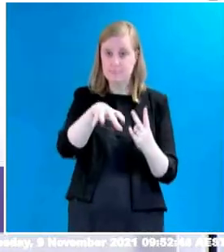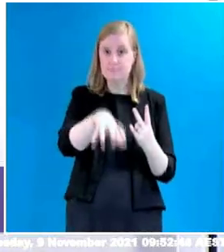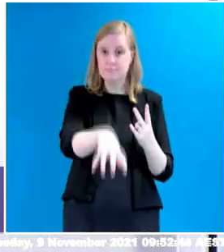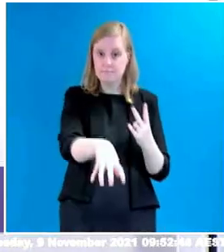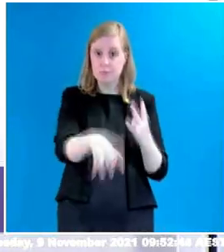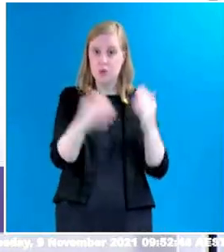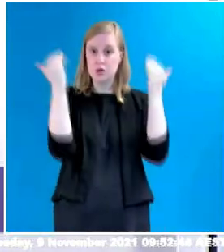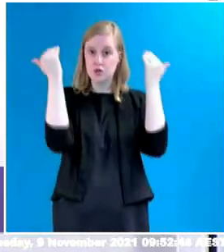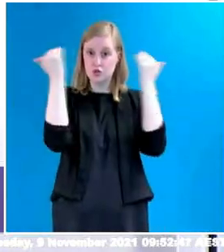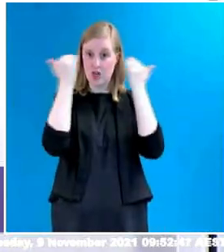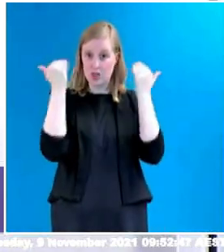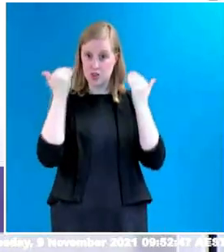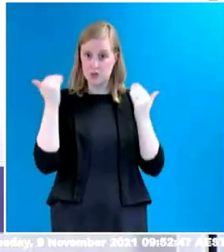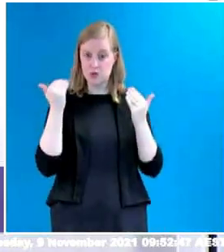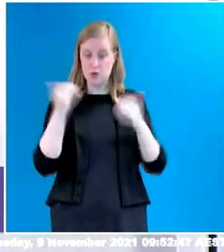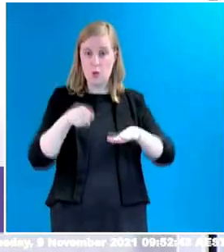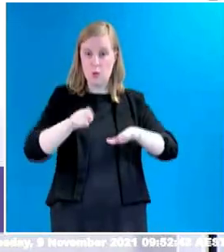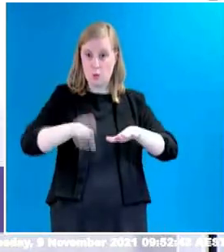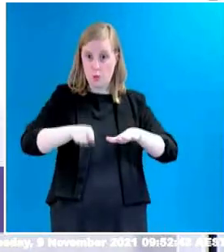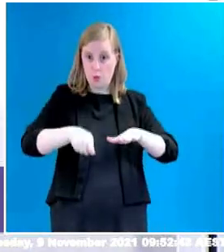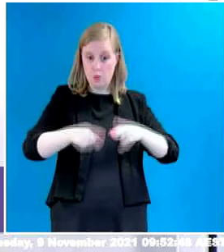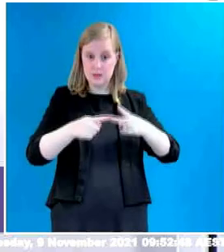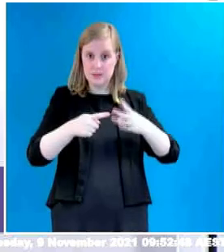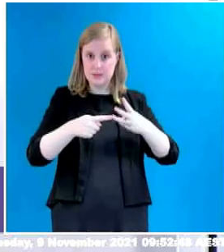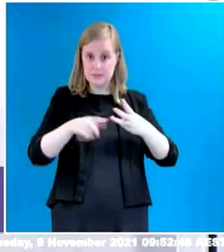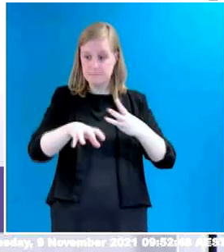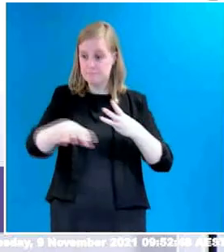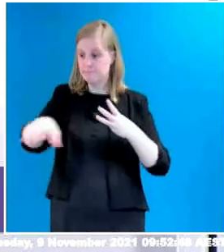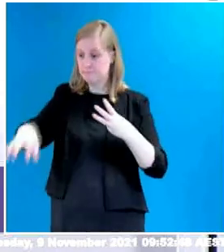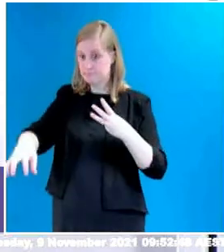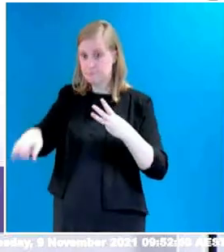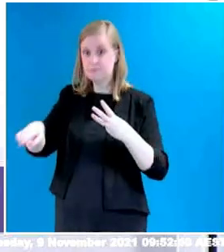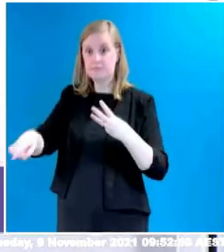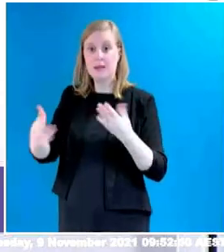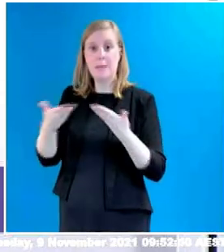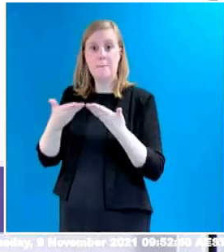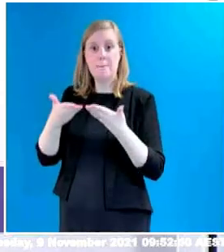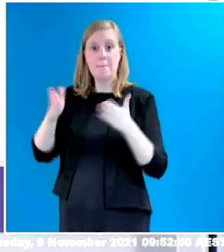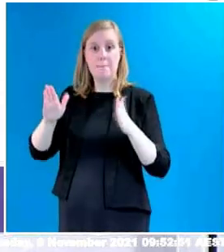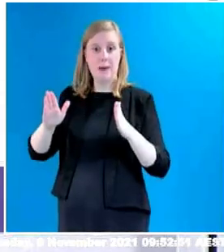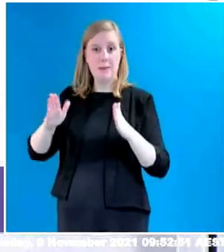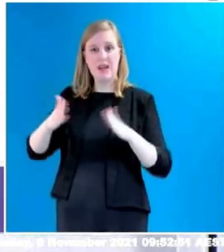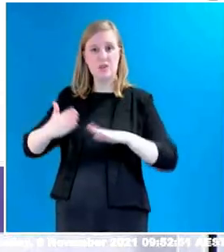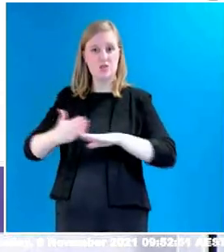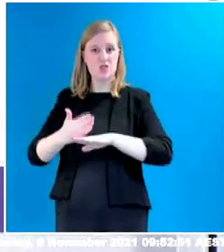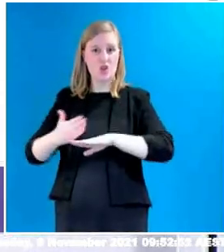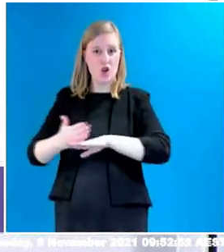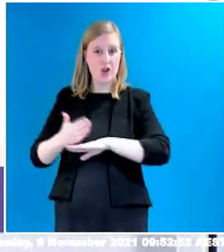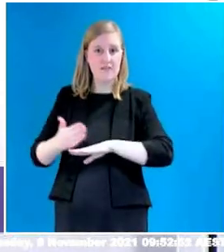courts system, and we are talking about the public services, sometimes referred to as the Executive.